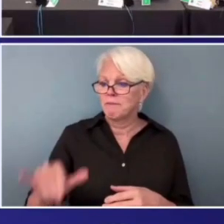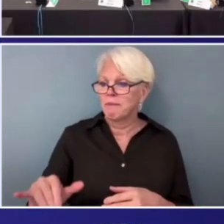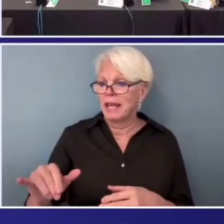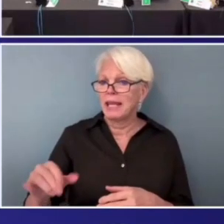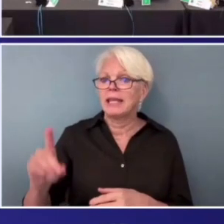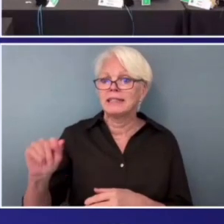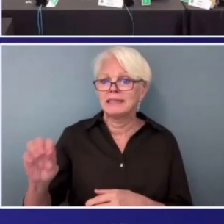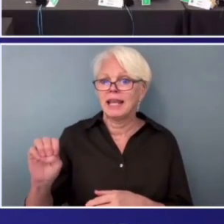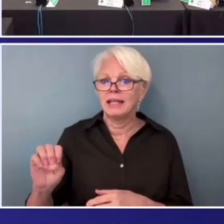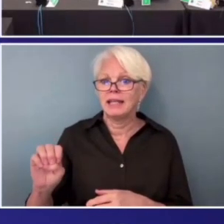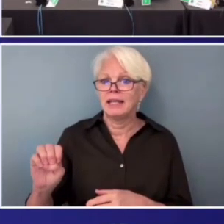there is not a entered.